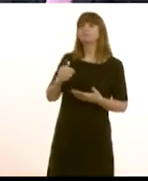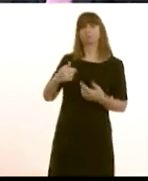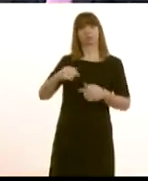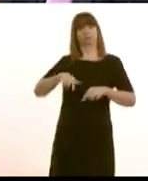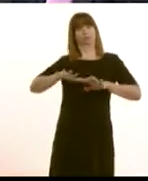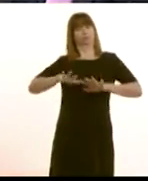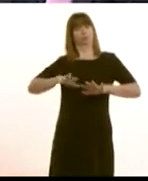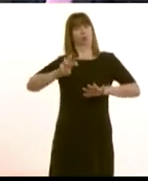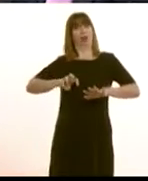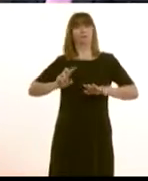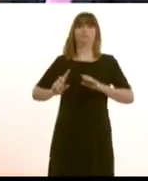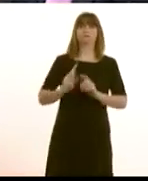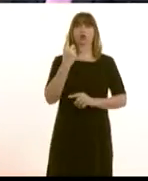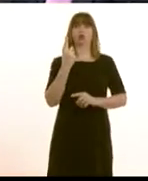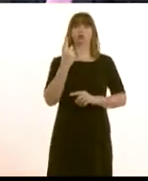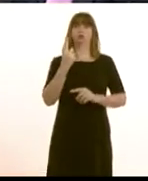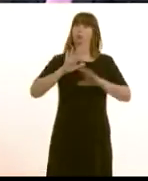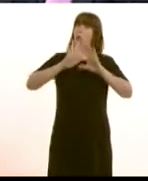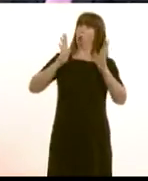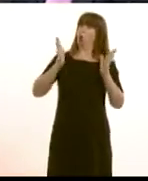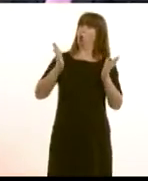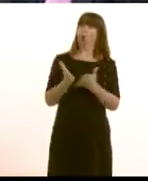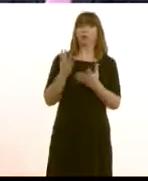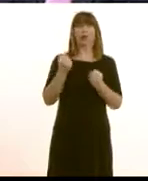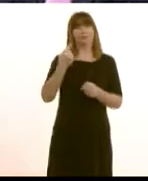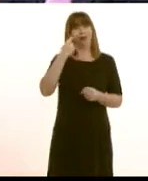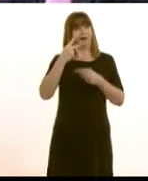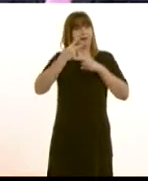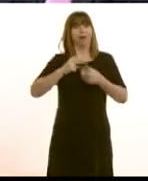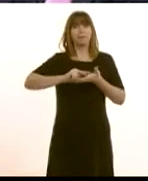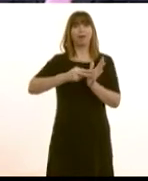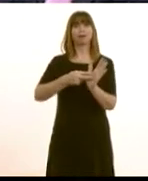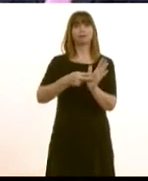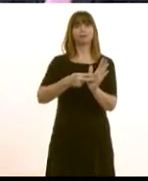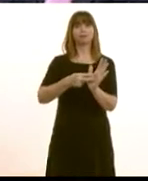in the world to have an eye care plan, and we encourage people to take regular eye tests,